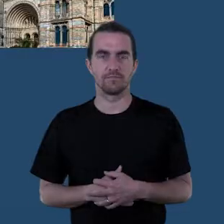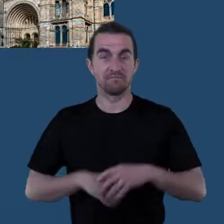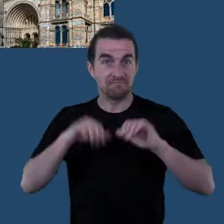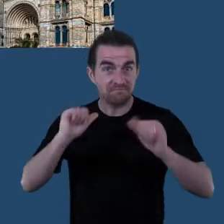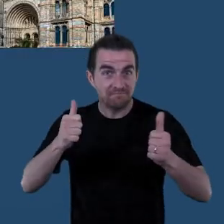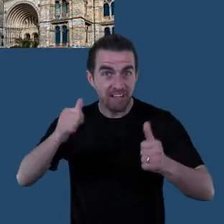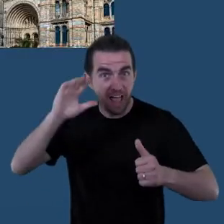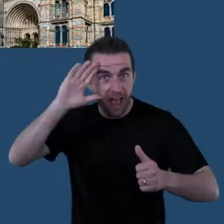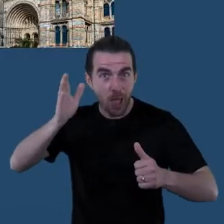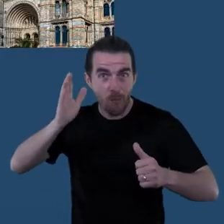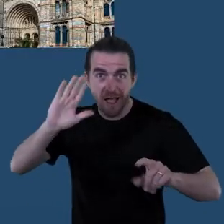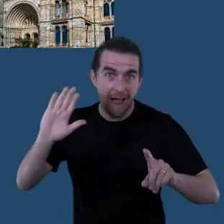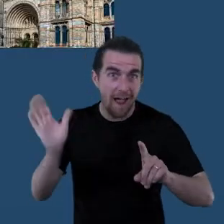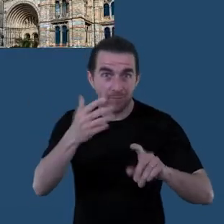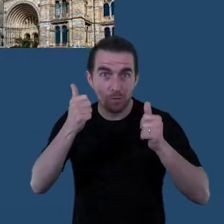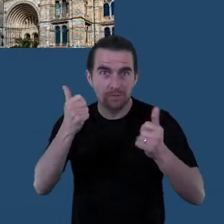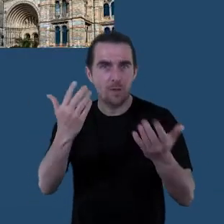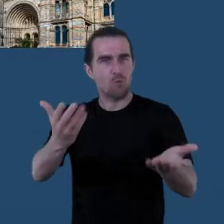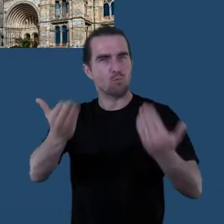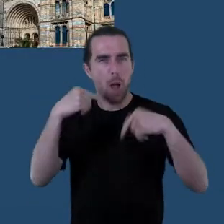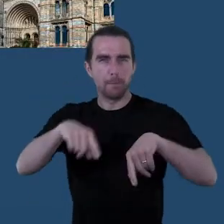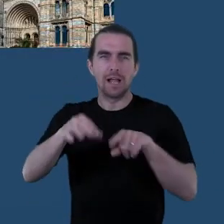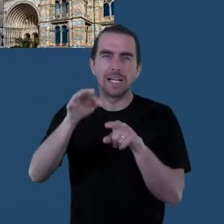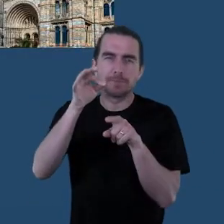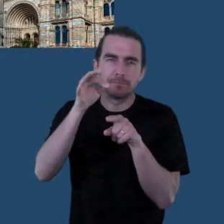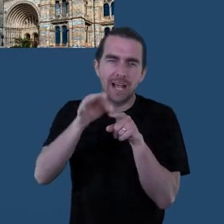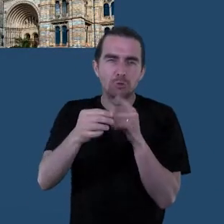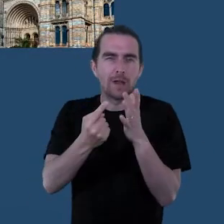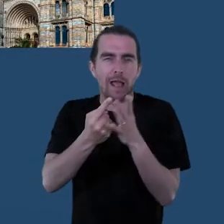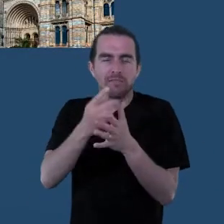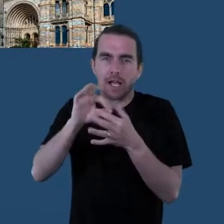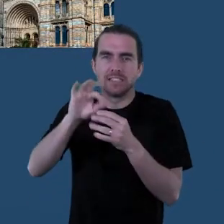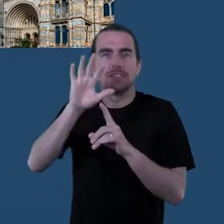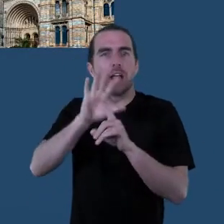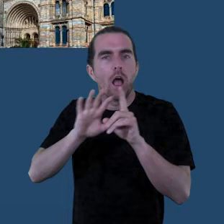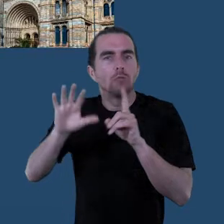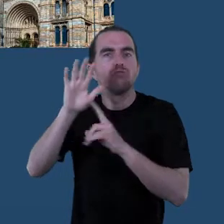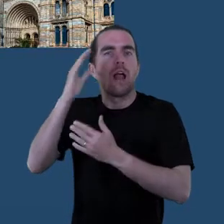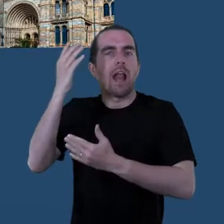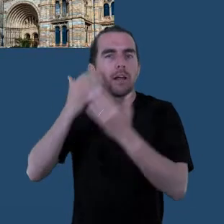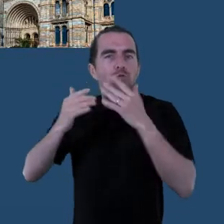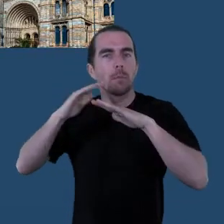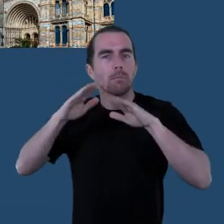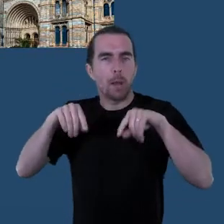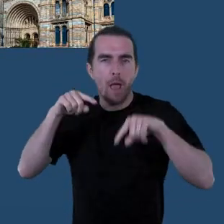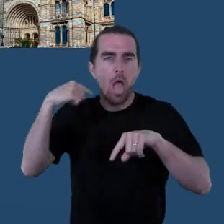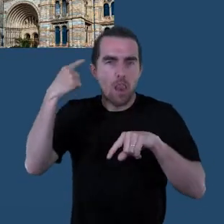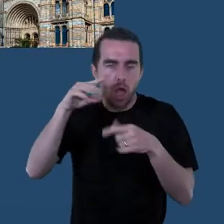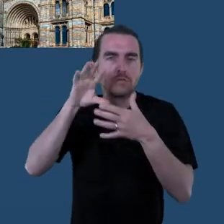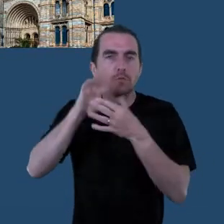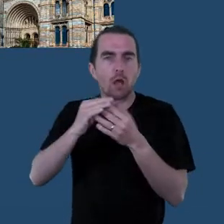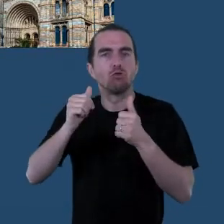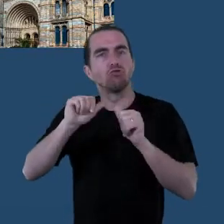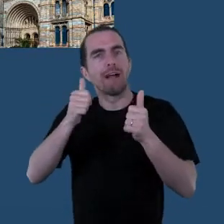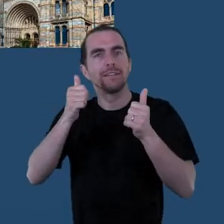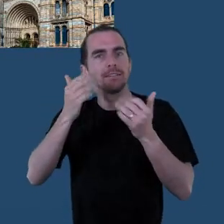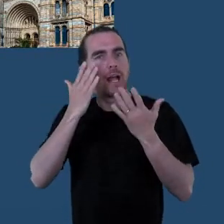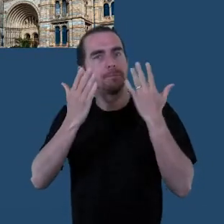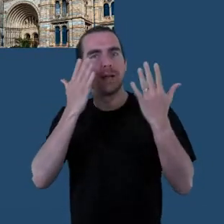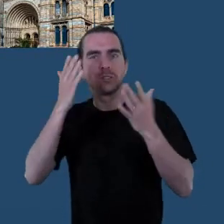Hello everybody, and welcome to this special event in collaboration with the Natural History Museum in London and the Great Exhibition Road Festival.